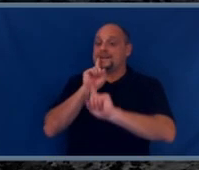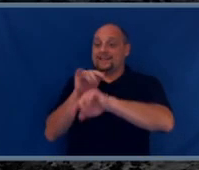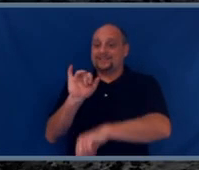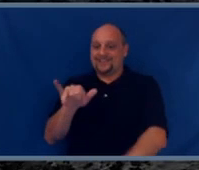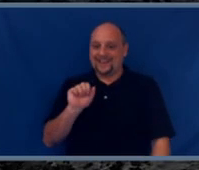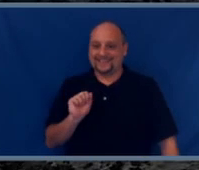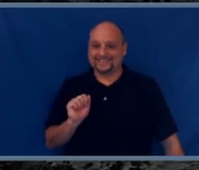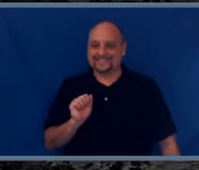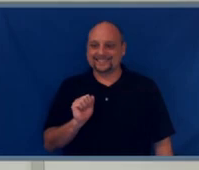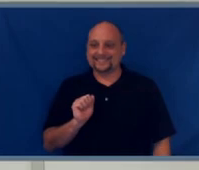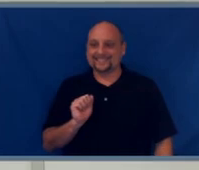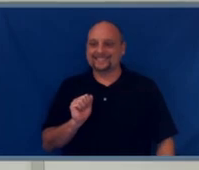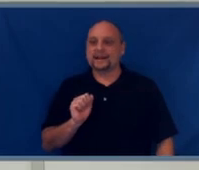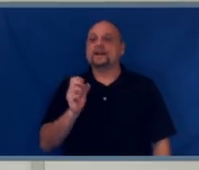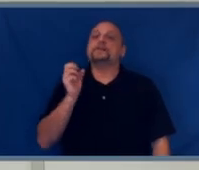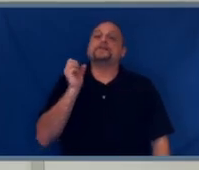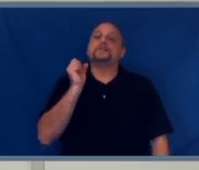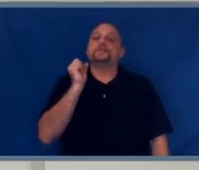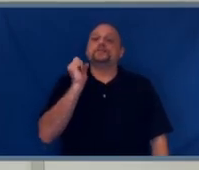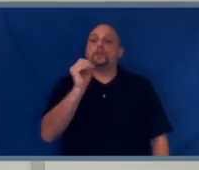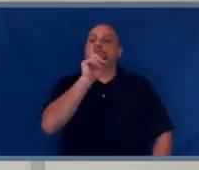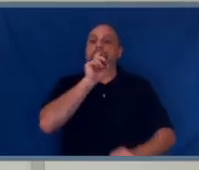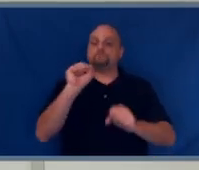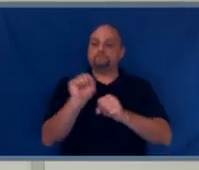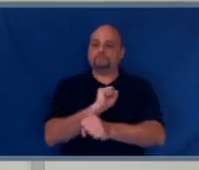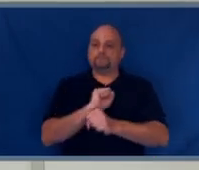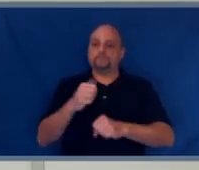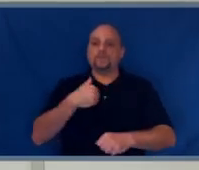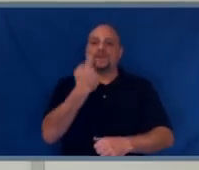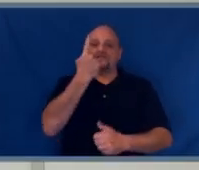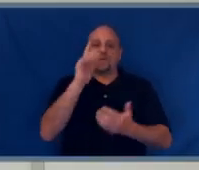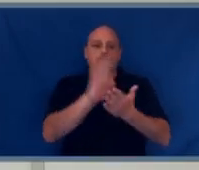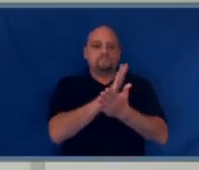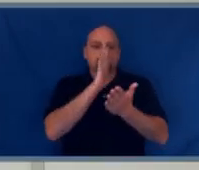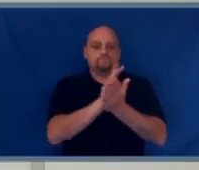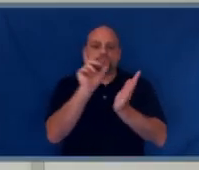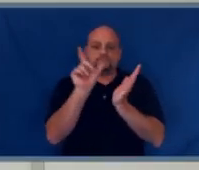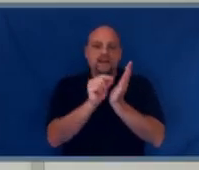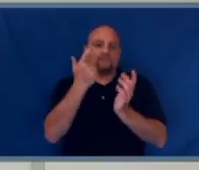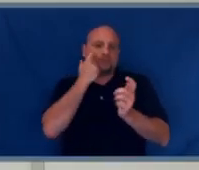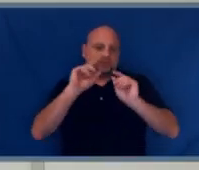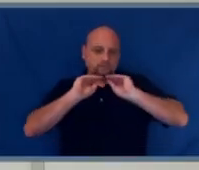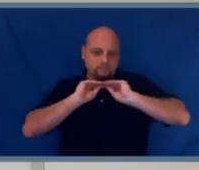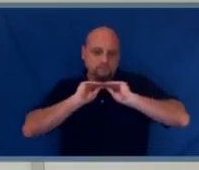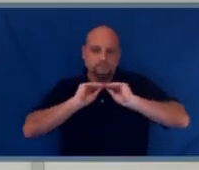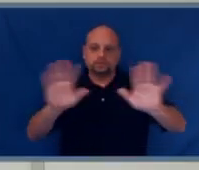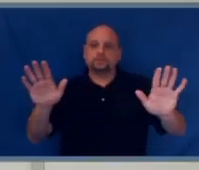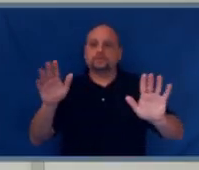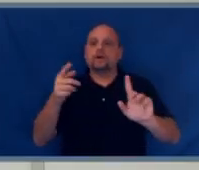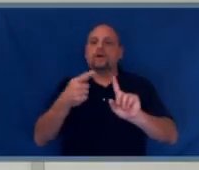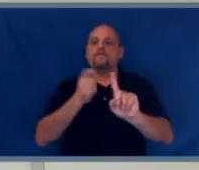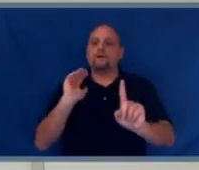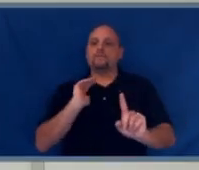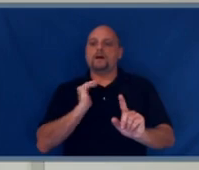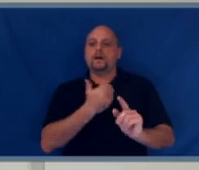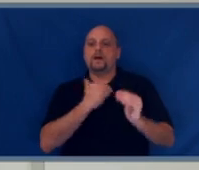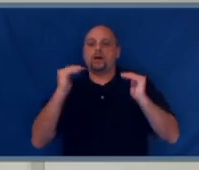YES, THERE'S A PAPER THAT CAME OUT BY OUR COLLEAGUE WHO IS